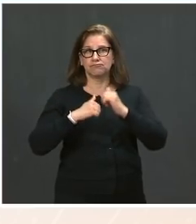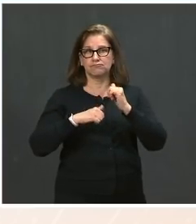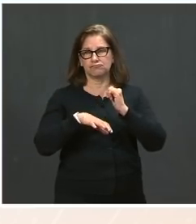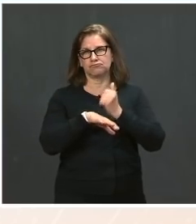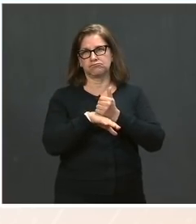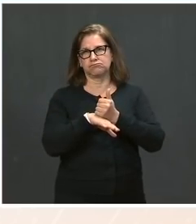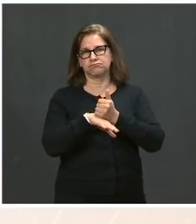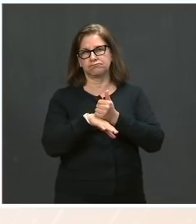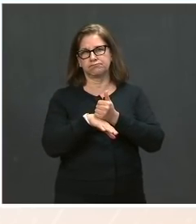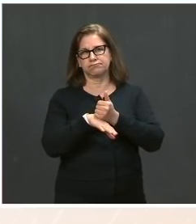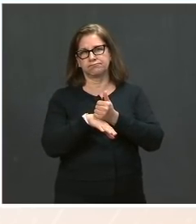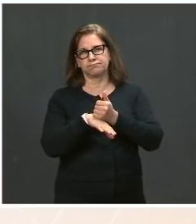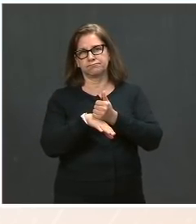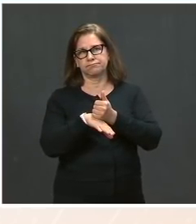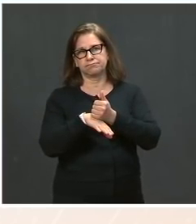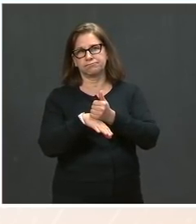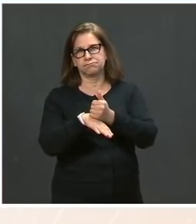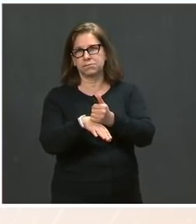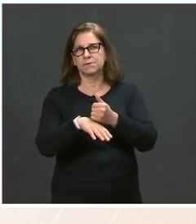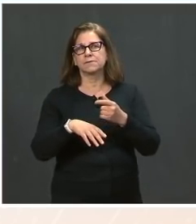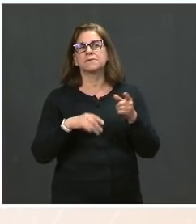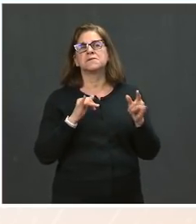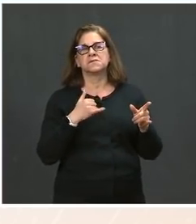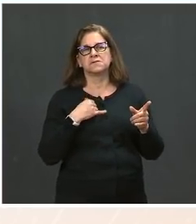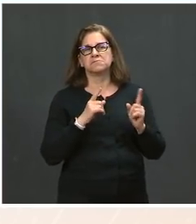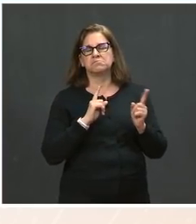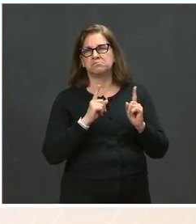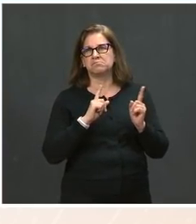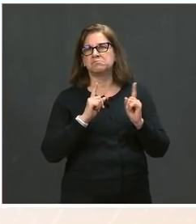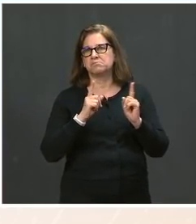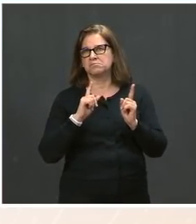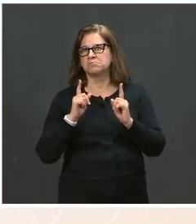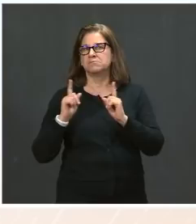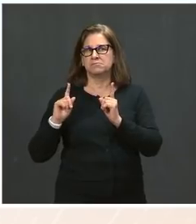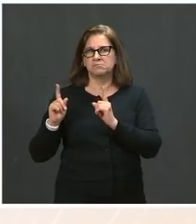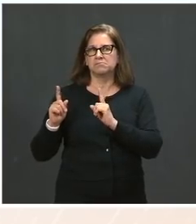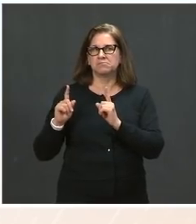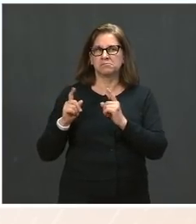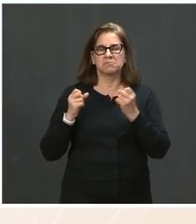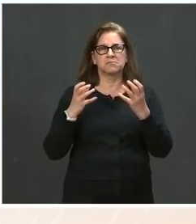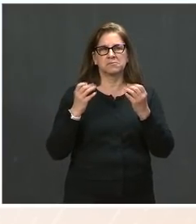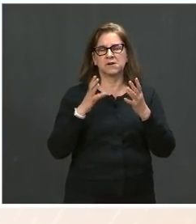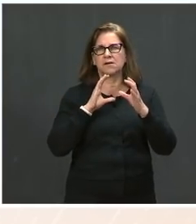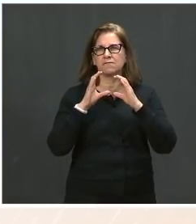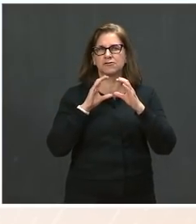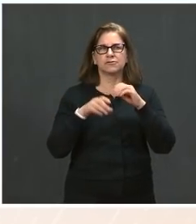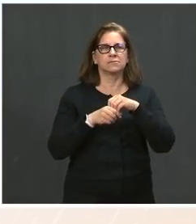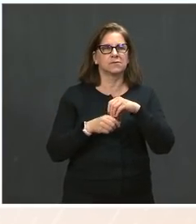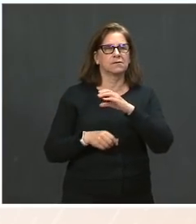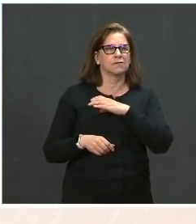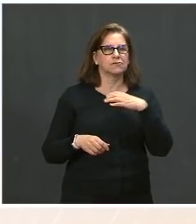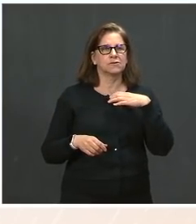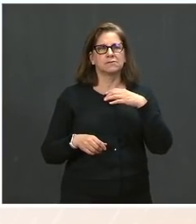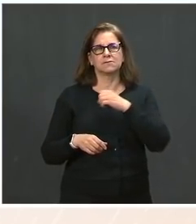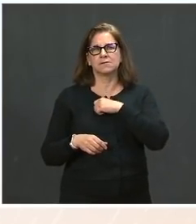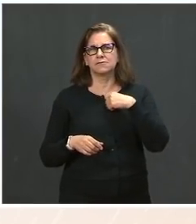through our conversations with members of Congress, with leaders in Congress about what the combination of those funding components should be.